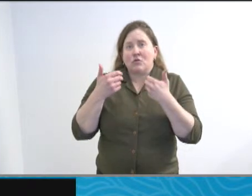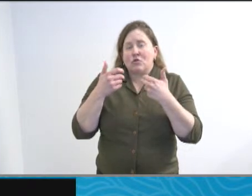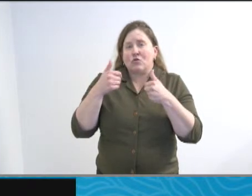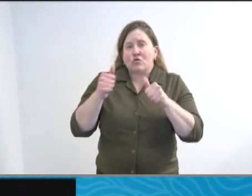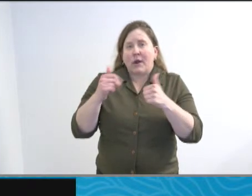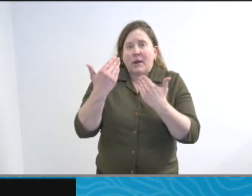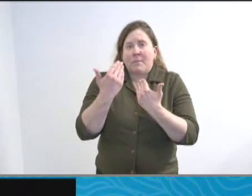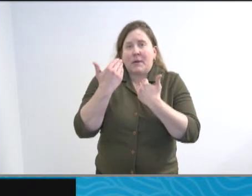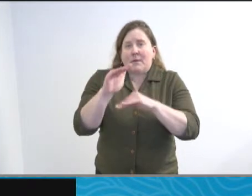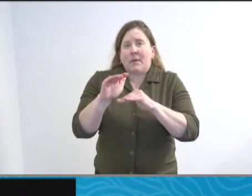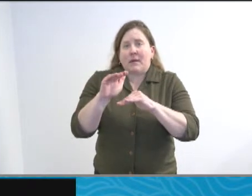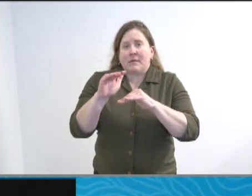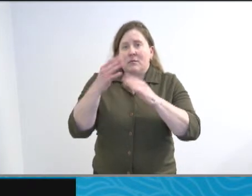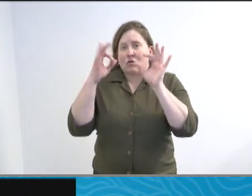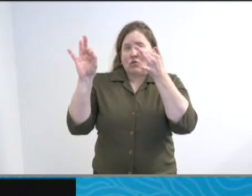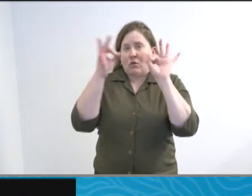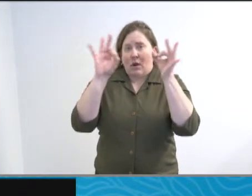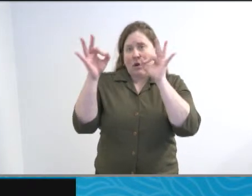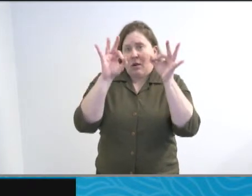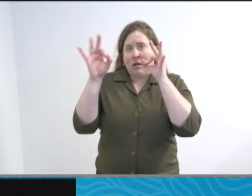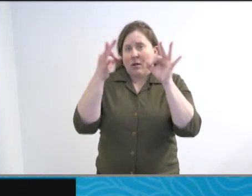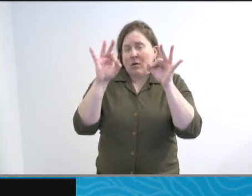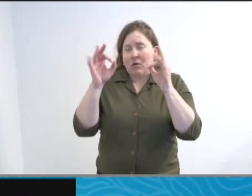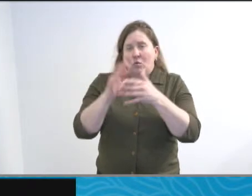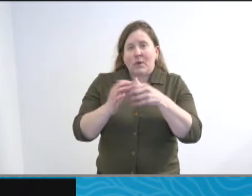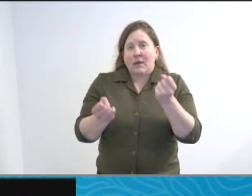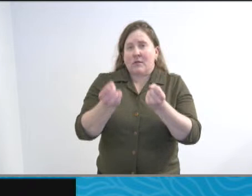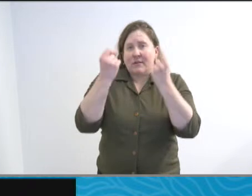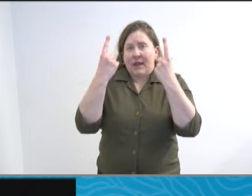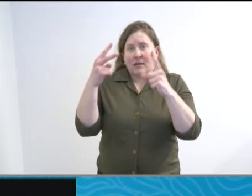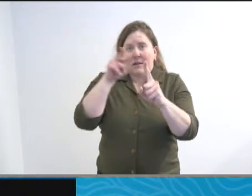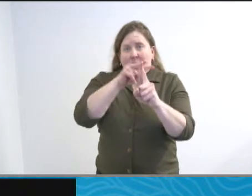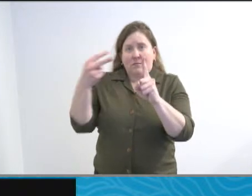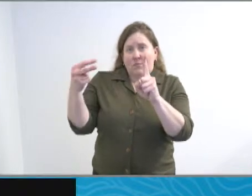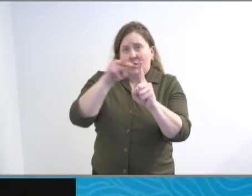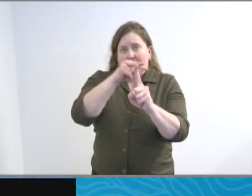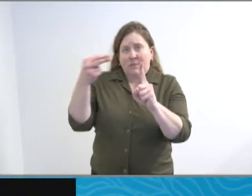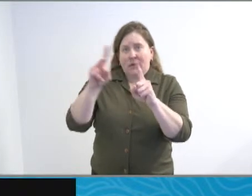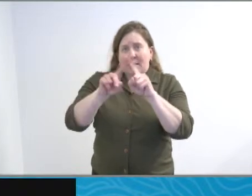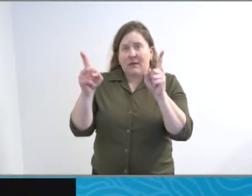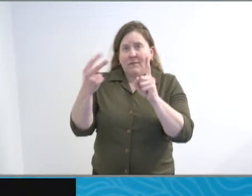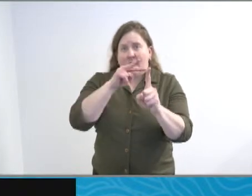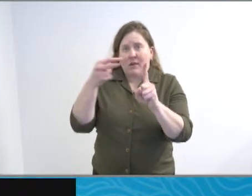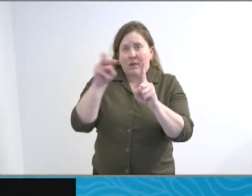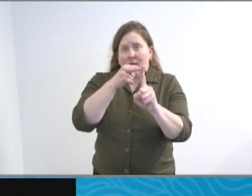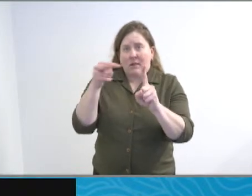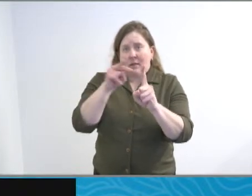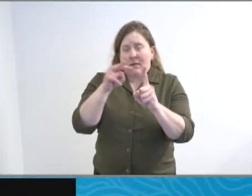We understand diverse points of view, we share the space that we create. We're assuming positive intentions